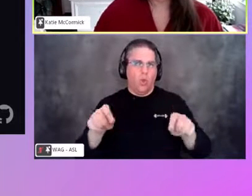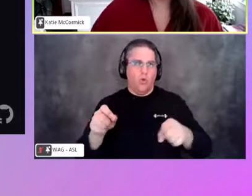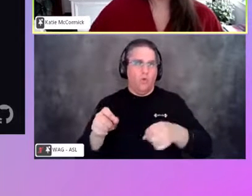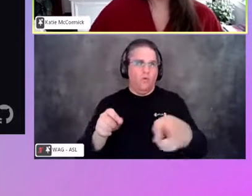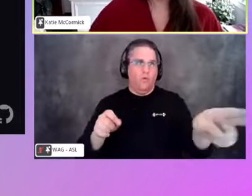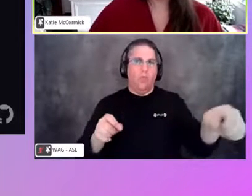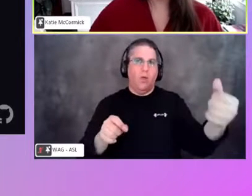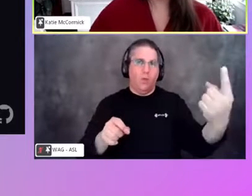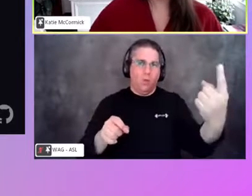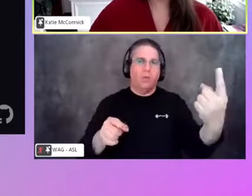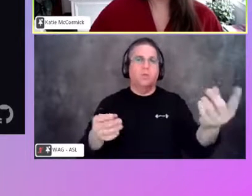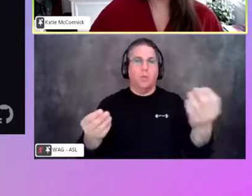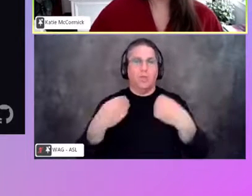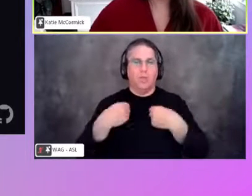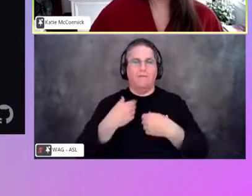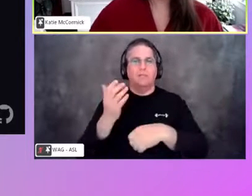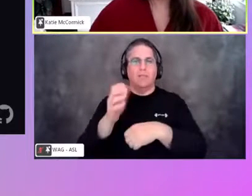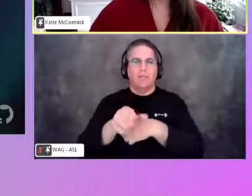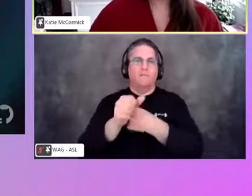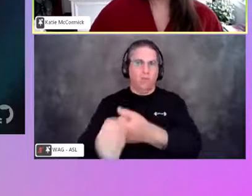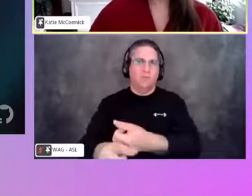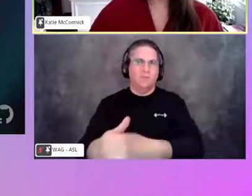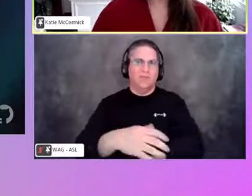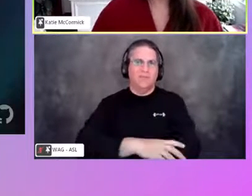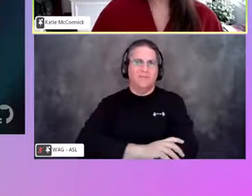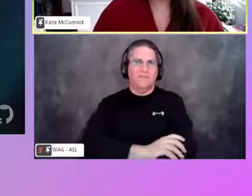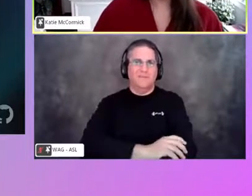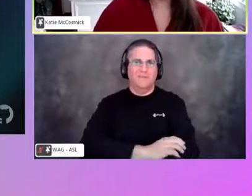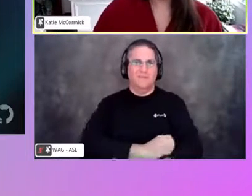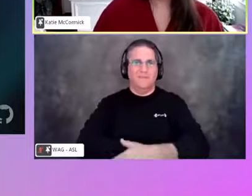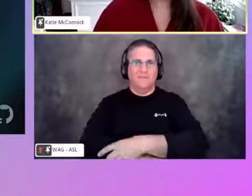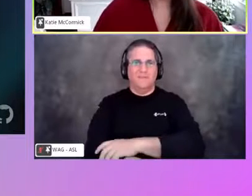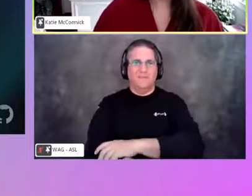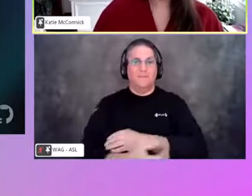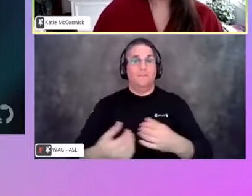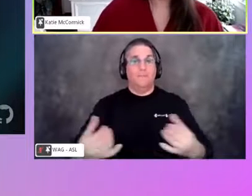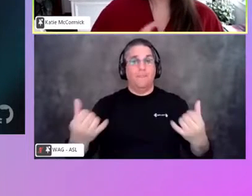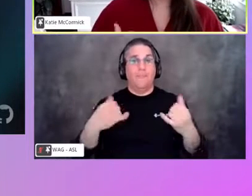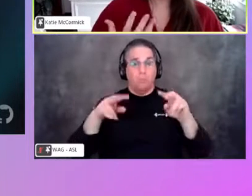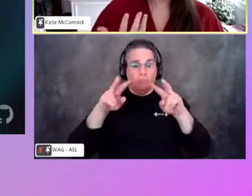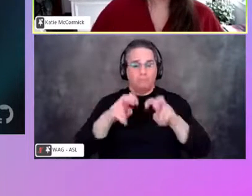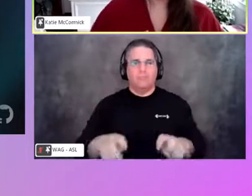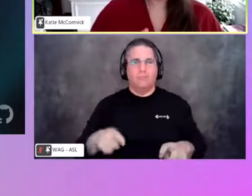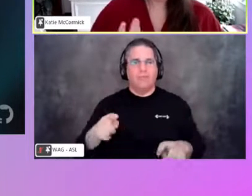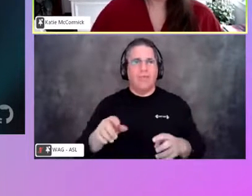the radio radar note of over other fundamental scorecards cards. So we would